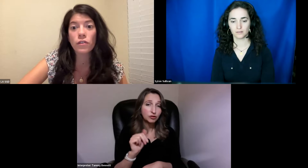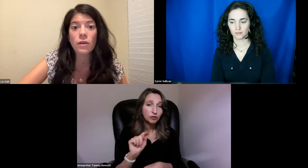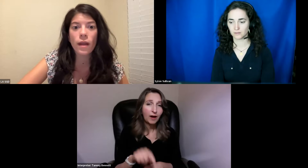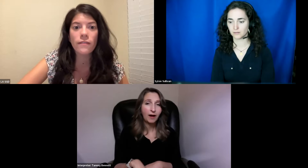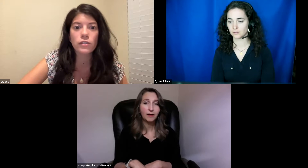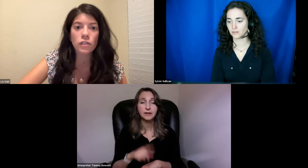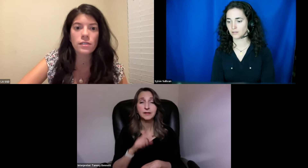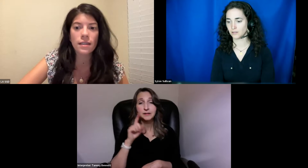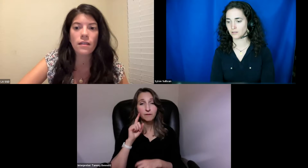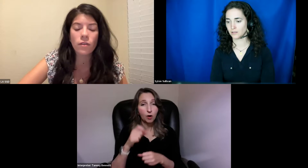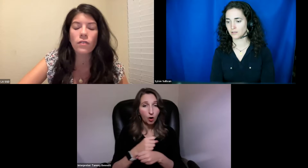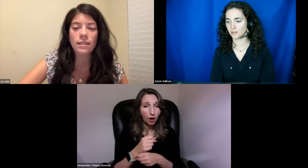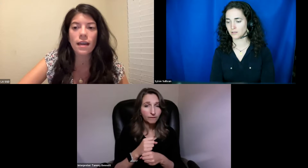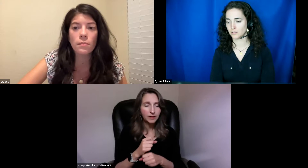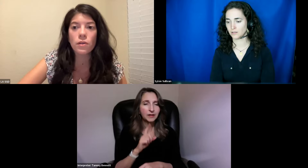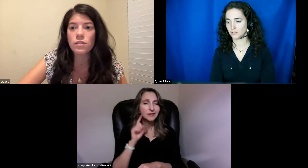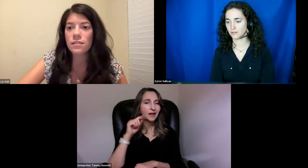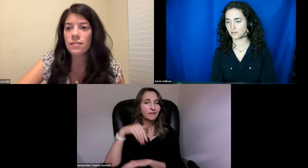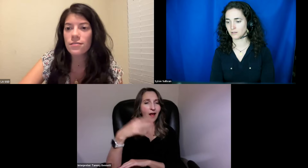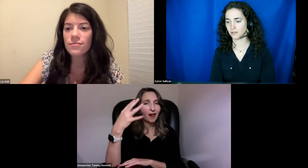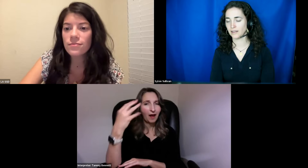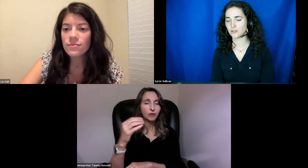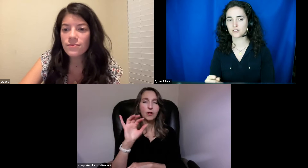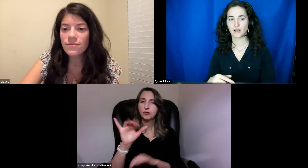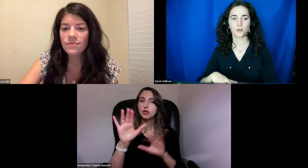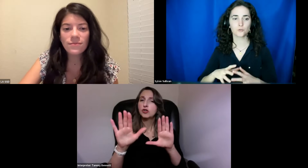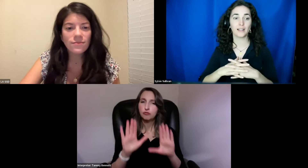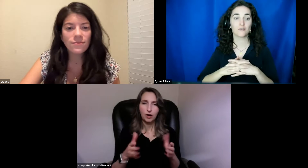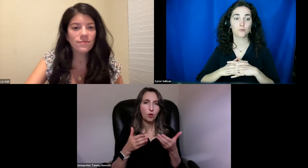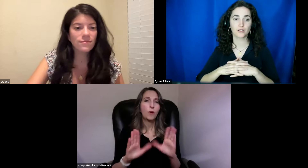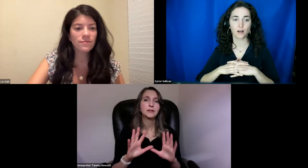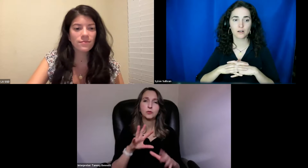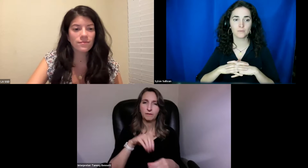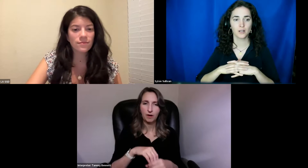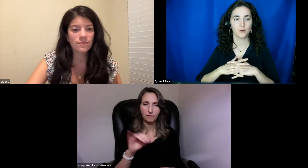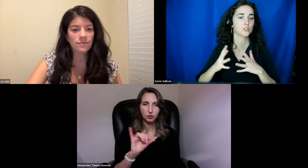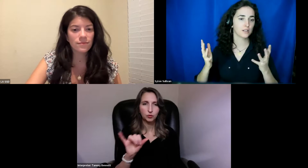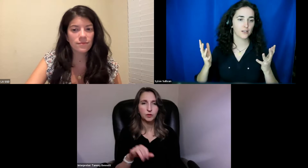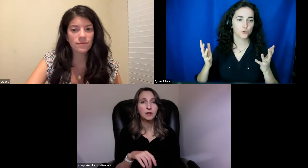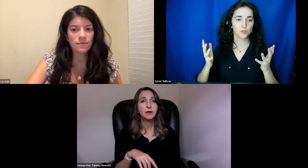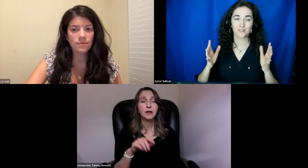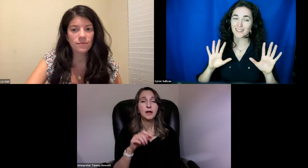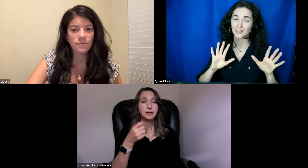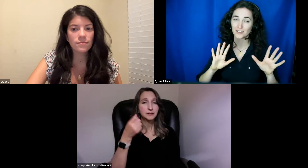All that stuff is a great way for sure to get involved and get immersed. And I just typed also LifePrint.com which is a nice resource.